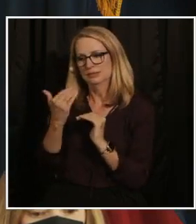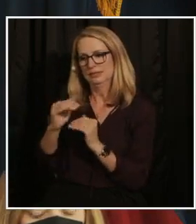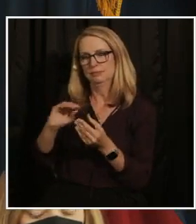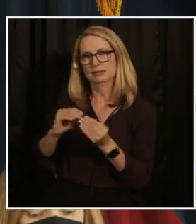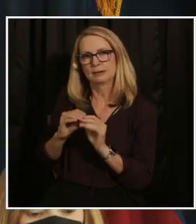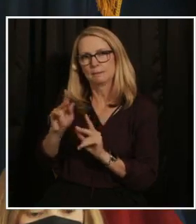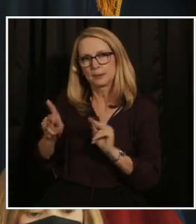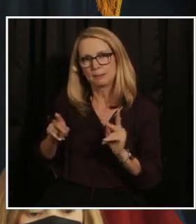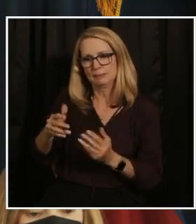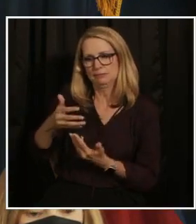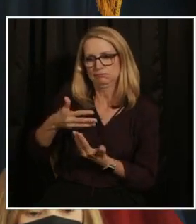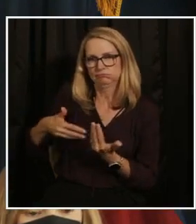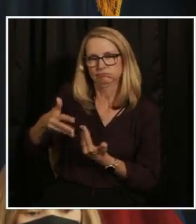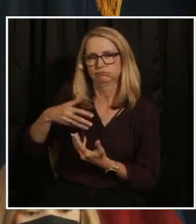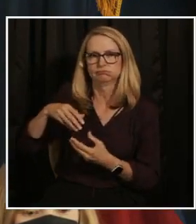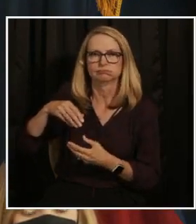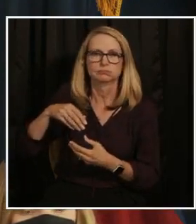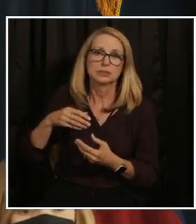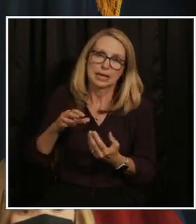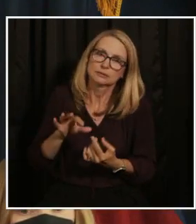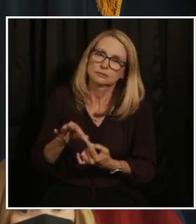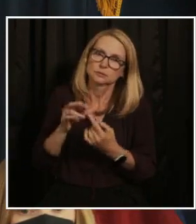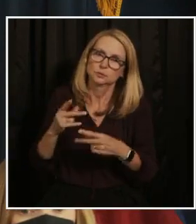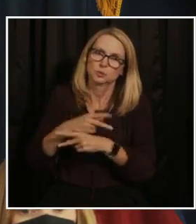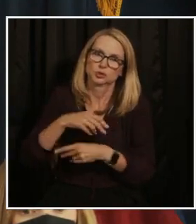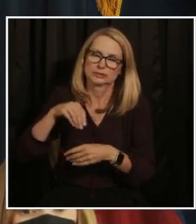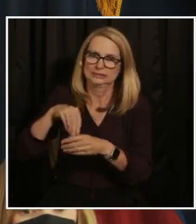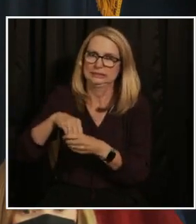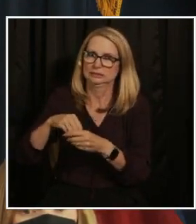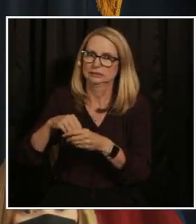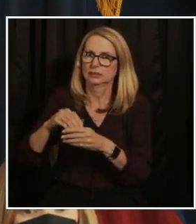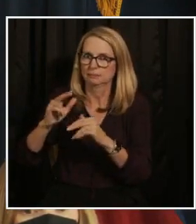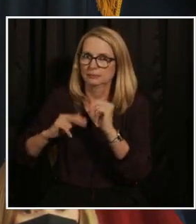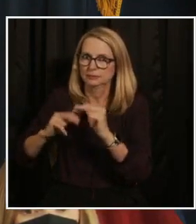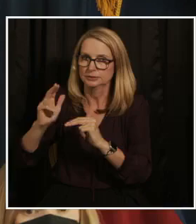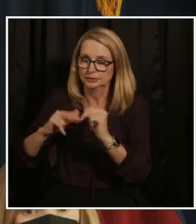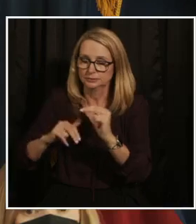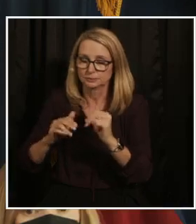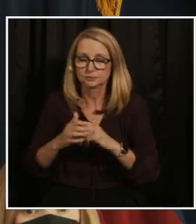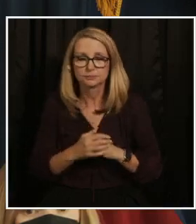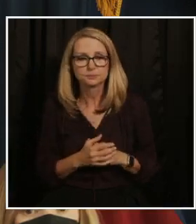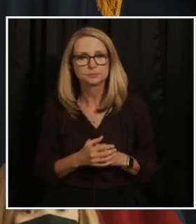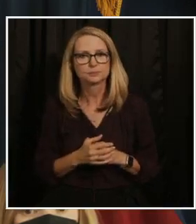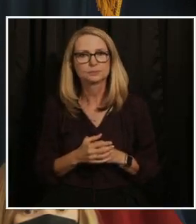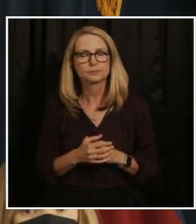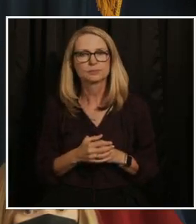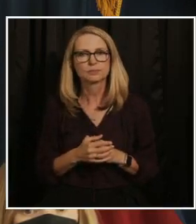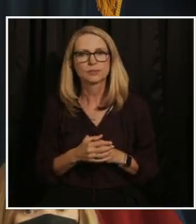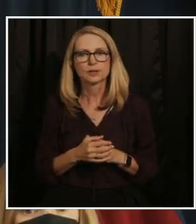others especially indoors during this time today we're going to talk a bit about president biden's